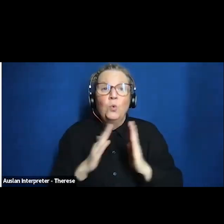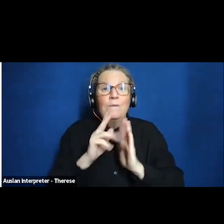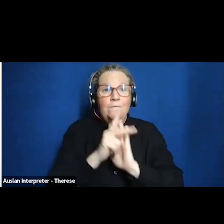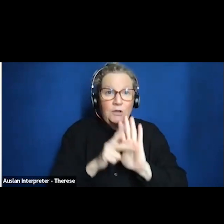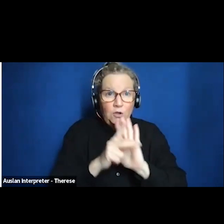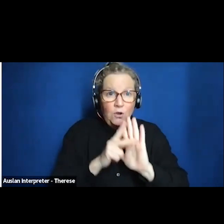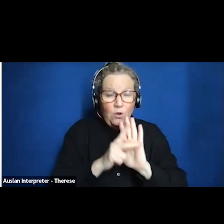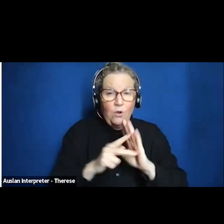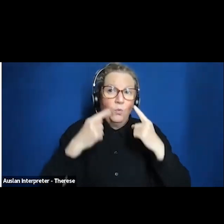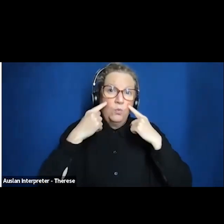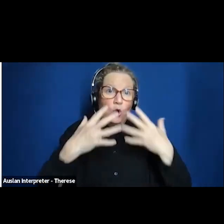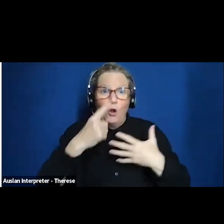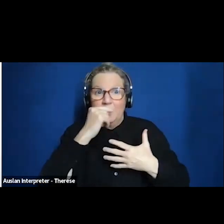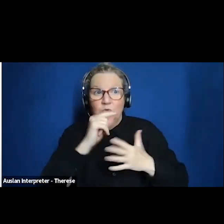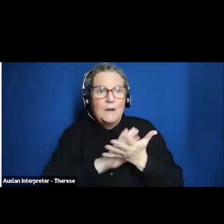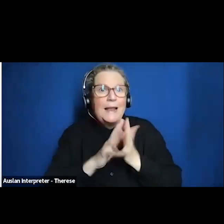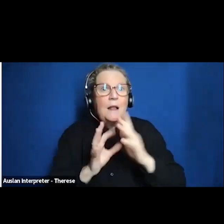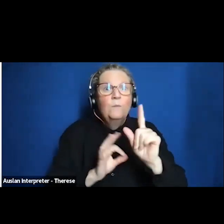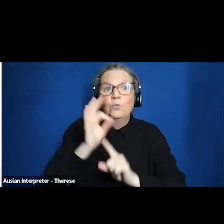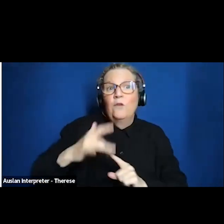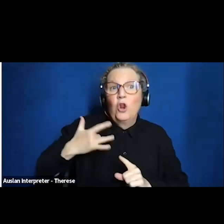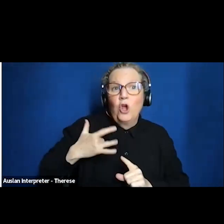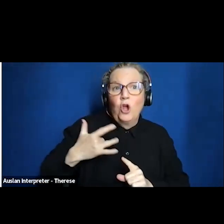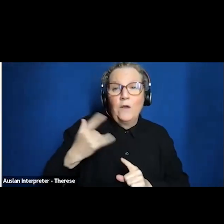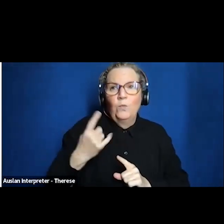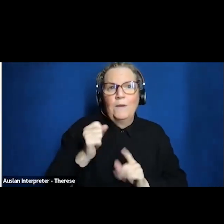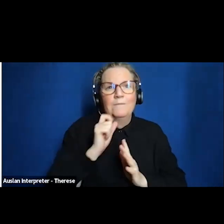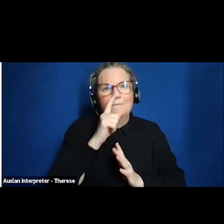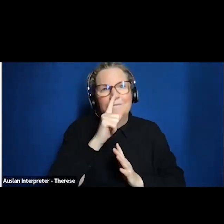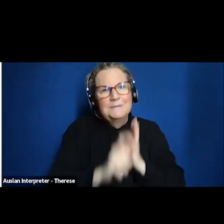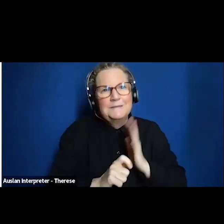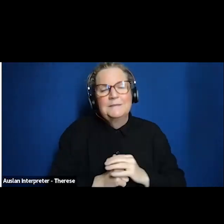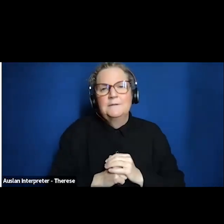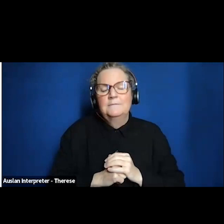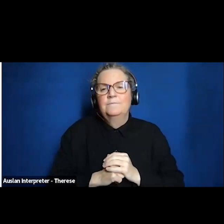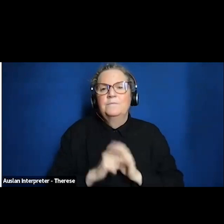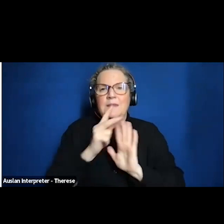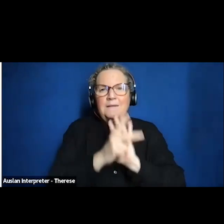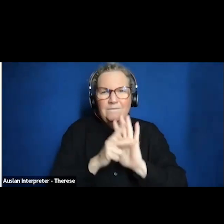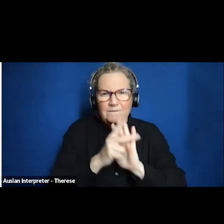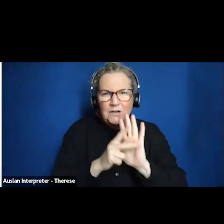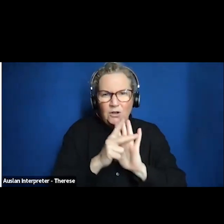for the asset to improve the lives of people with disability. This video features Belinda Drew in her former capacity